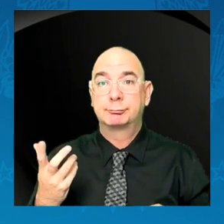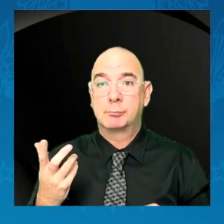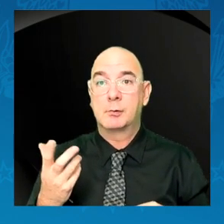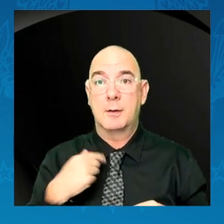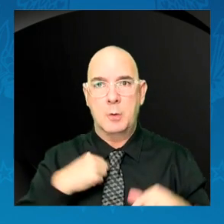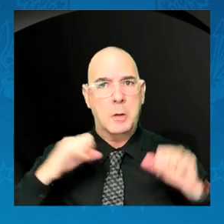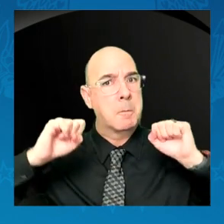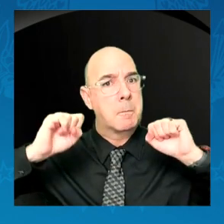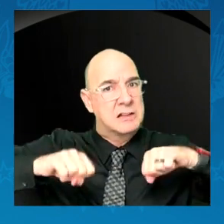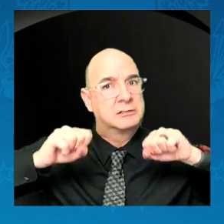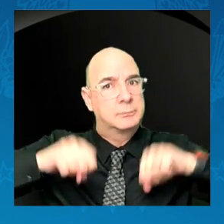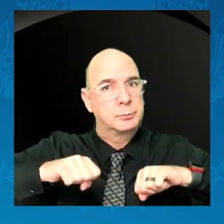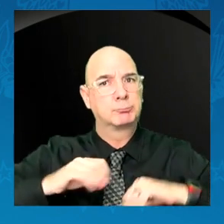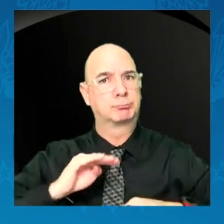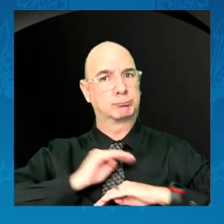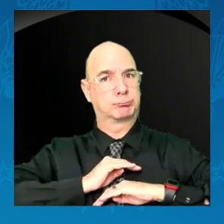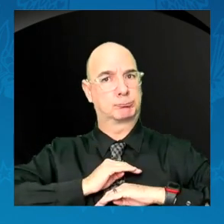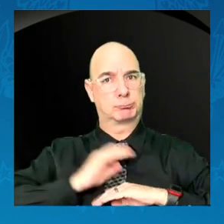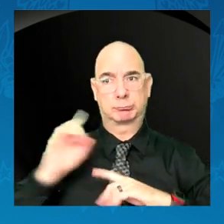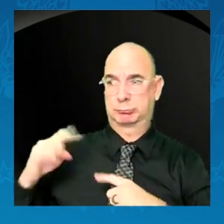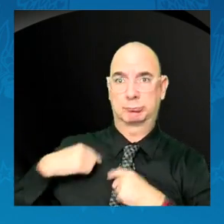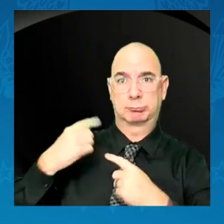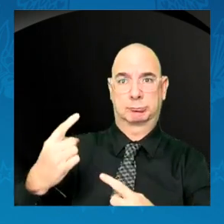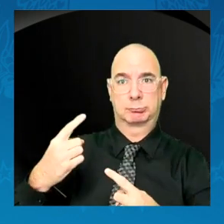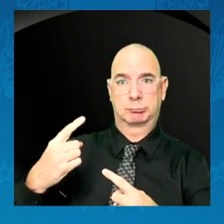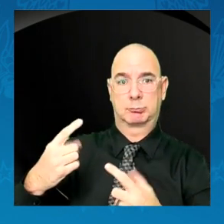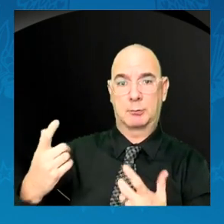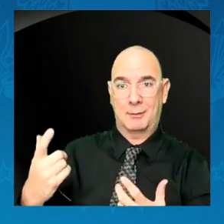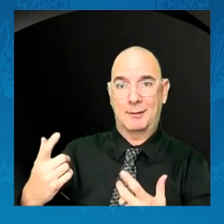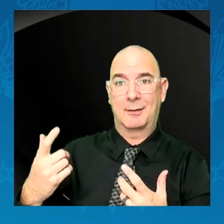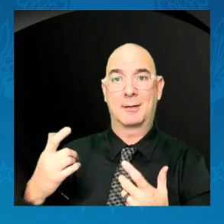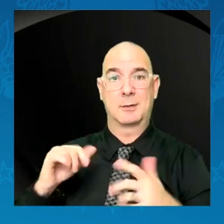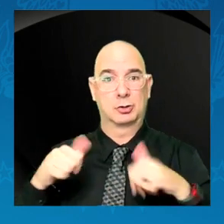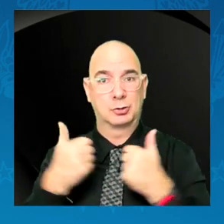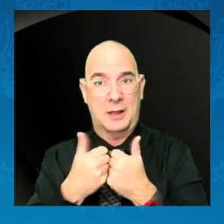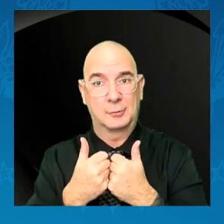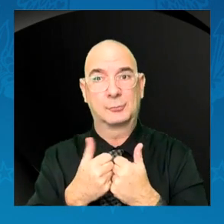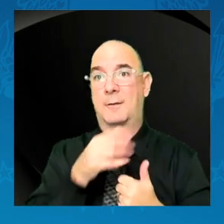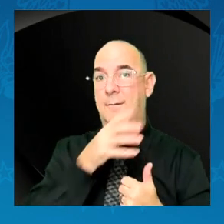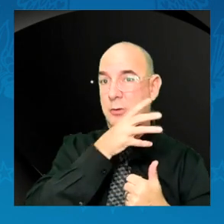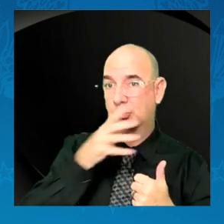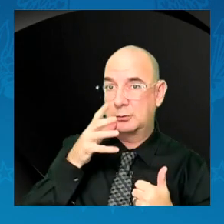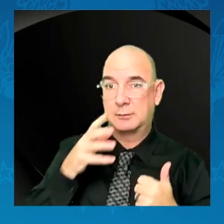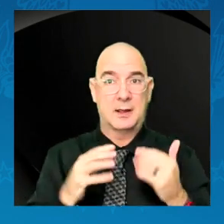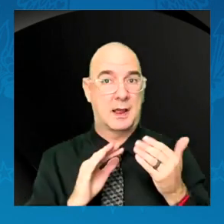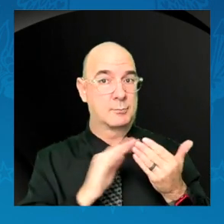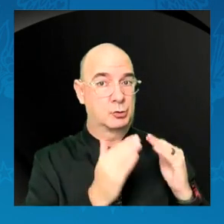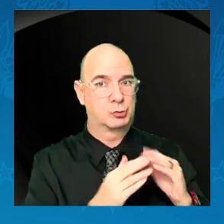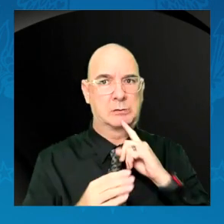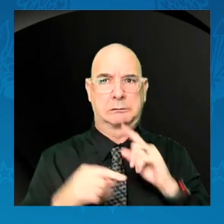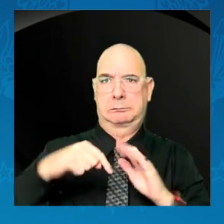for our farmers and our rural communities with space exploration is really profound. Visit as everything from, as you said, water policy